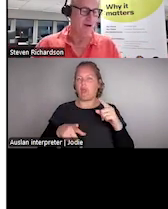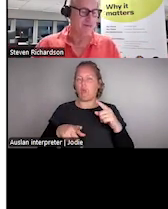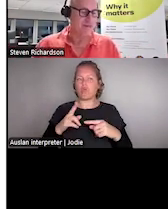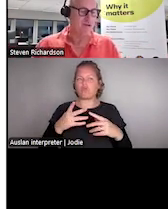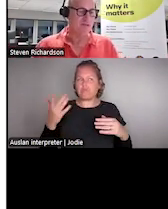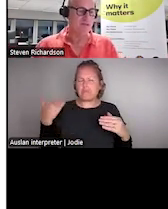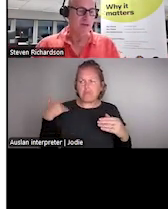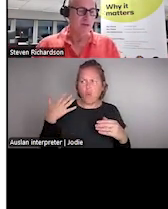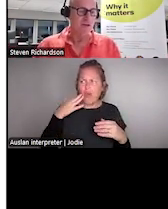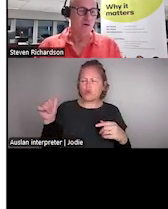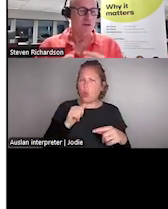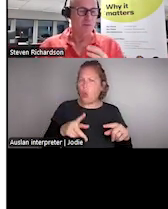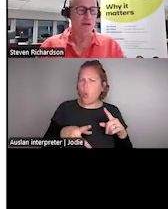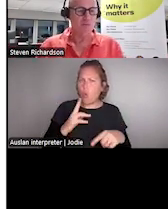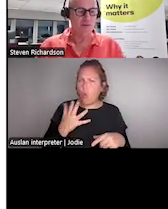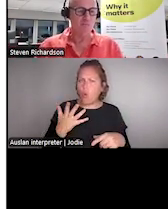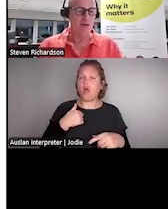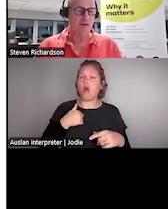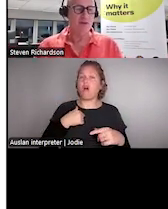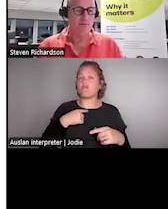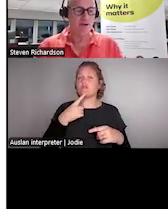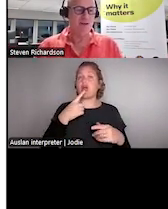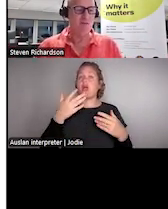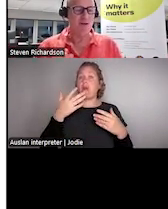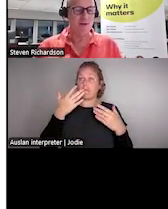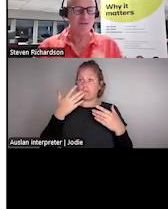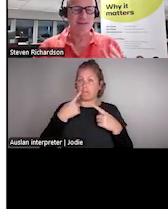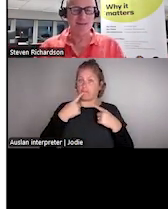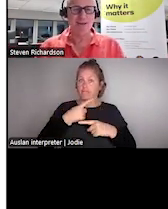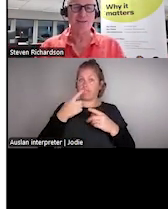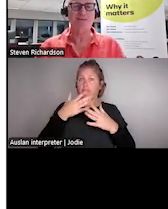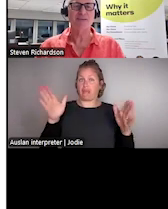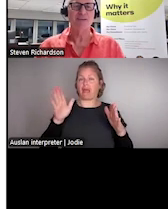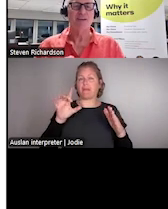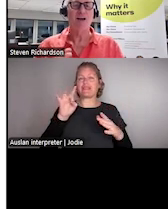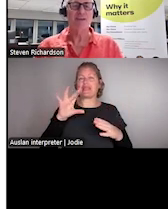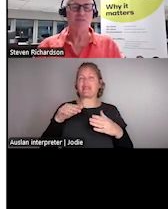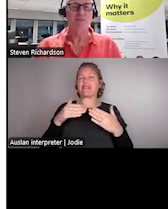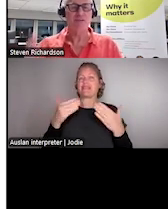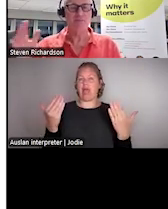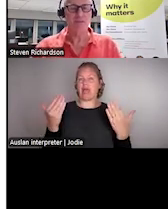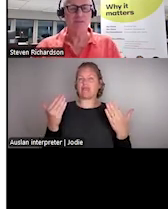I would suggest we go public with our campaign around about 10 days in advance of the Giving